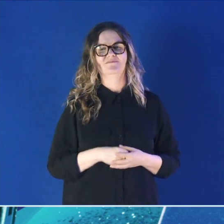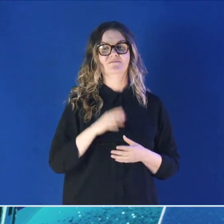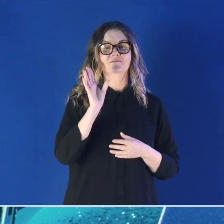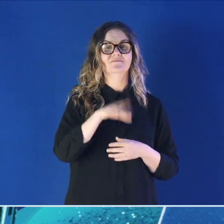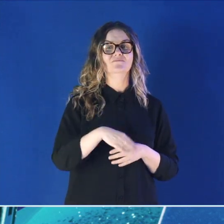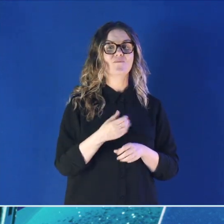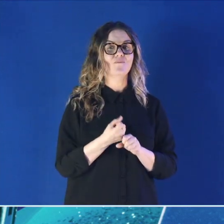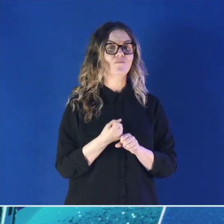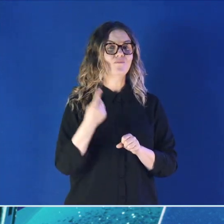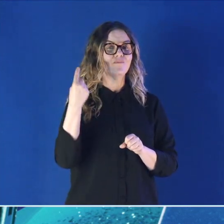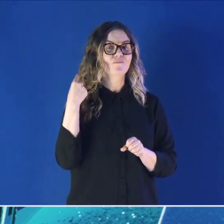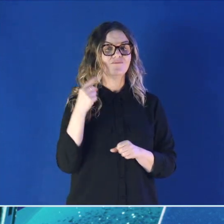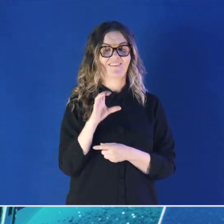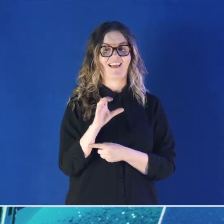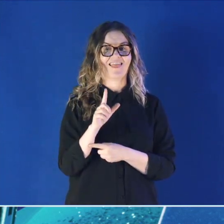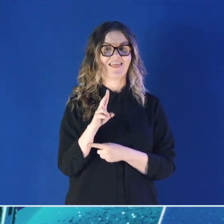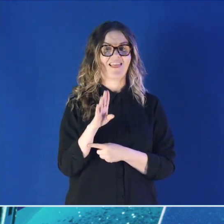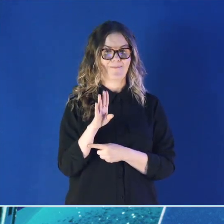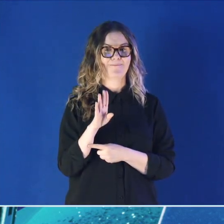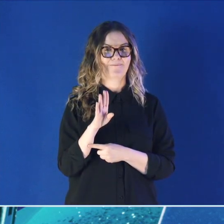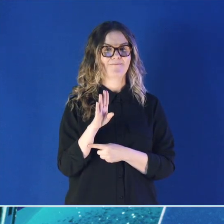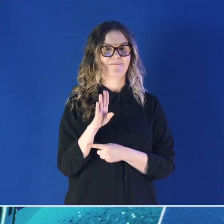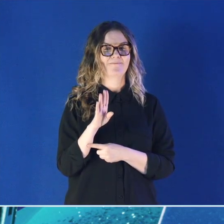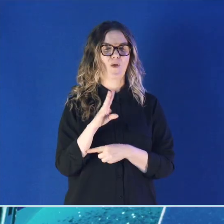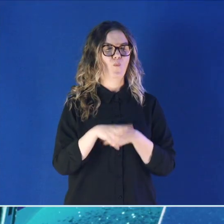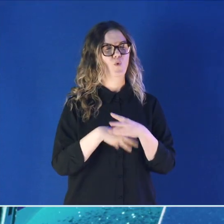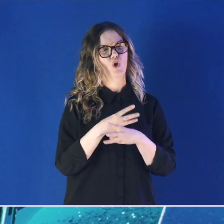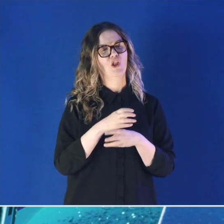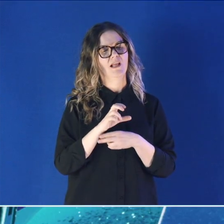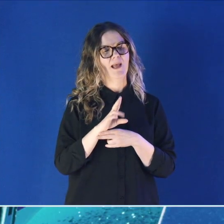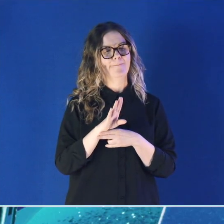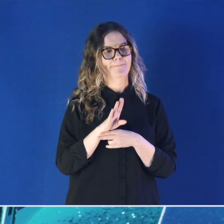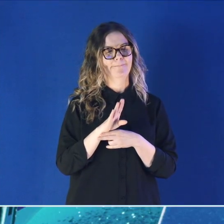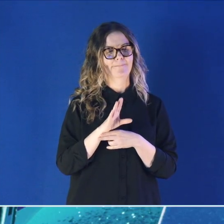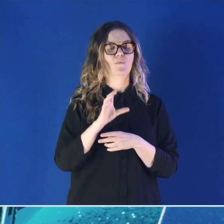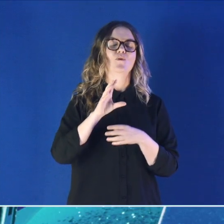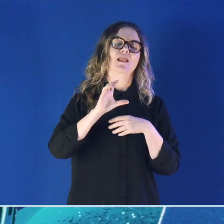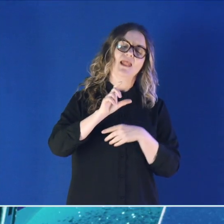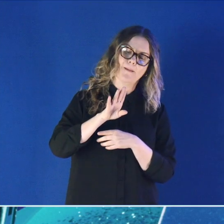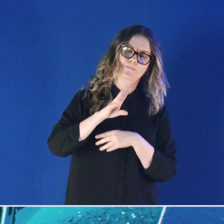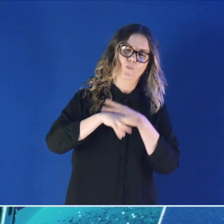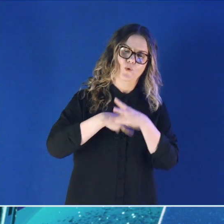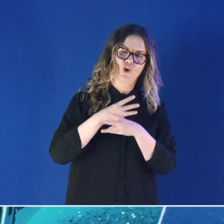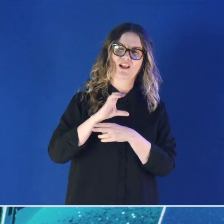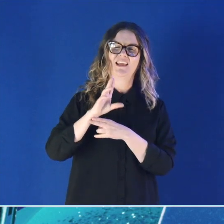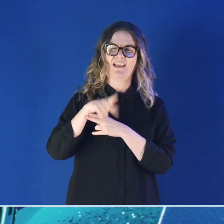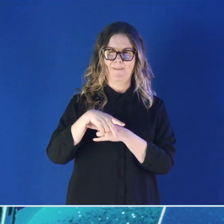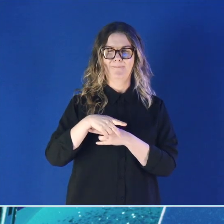out the connectivity and the devices. And I had the privilege of sitting next to a group